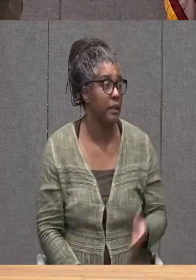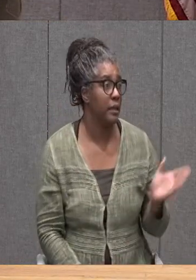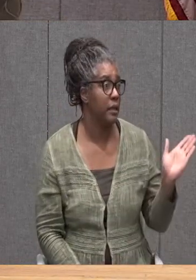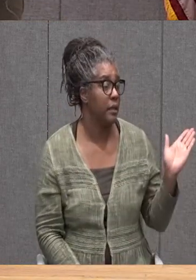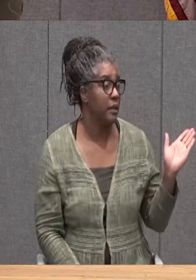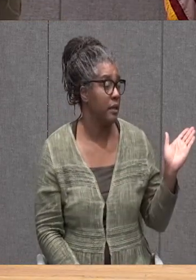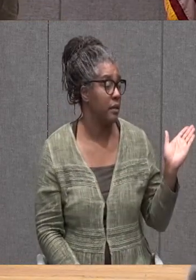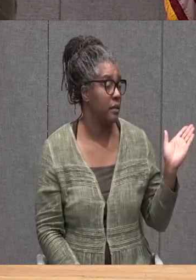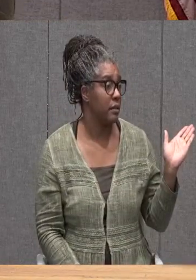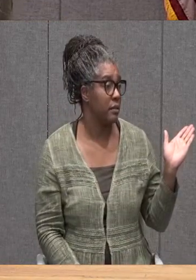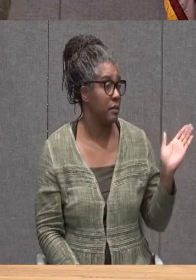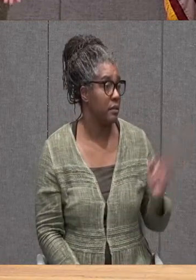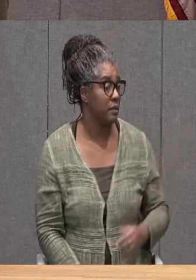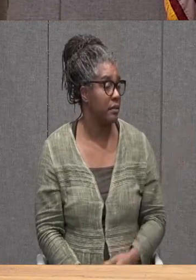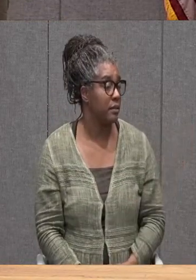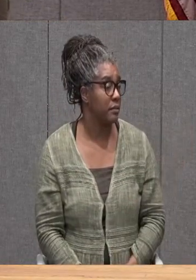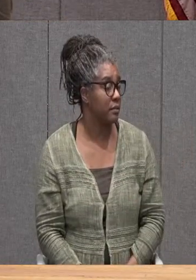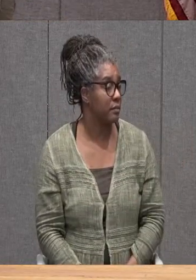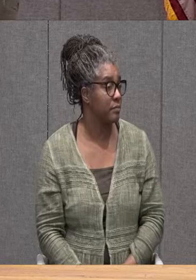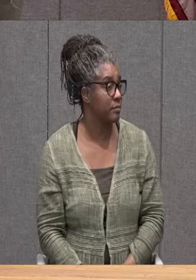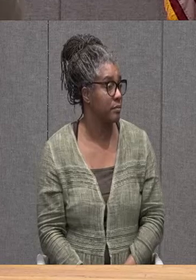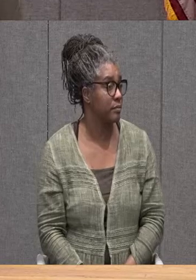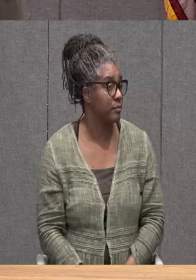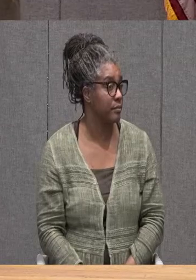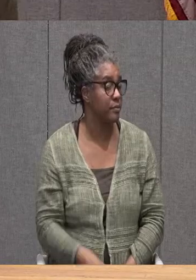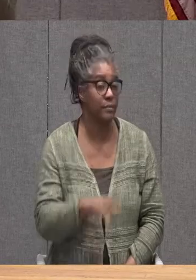(in foreign language)